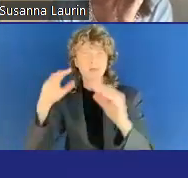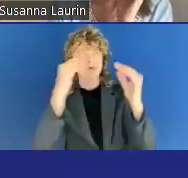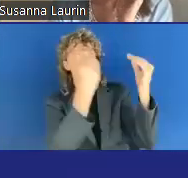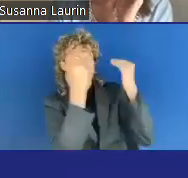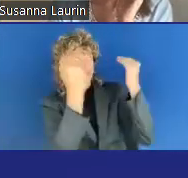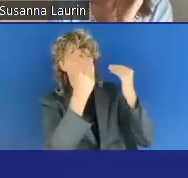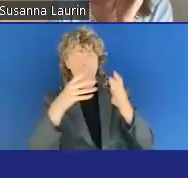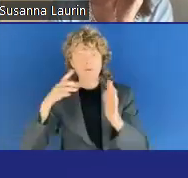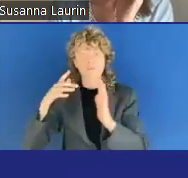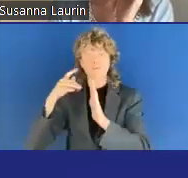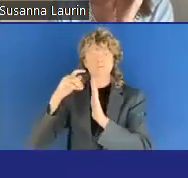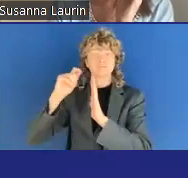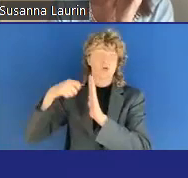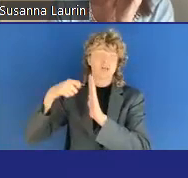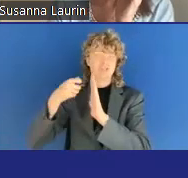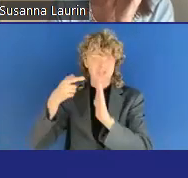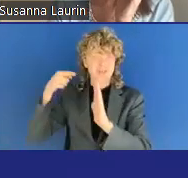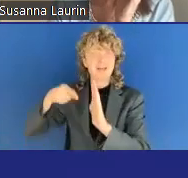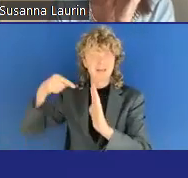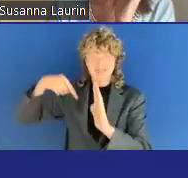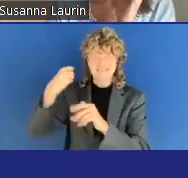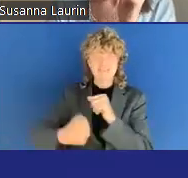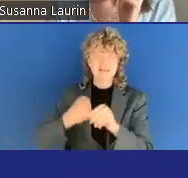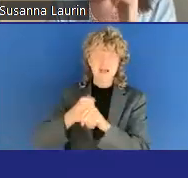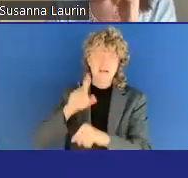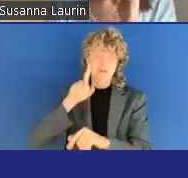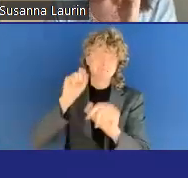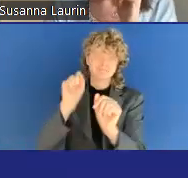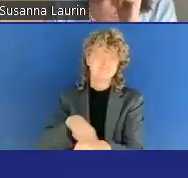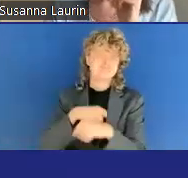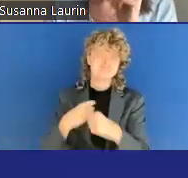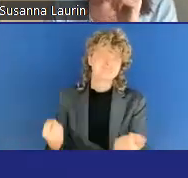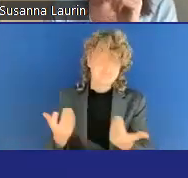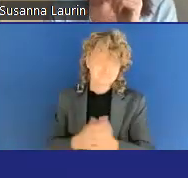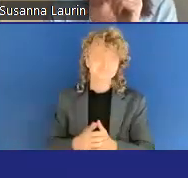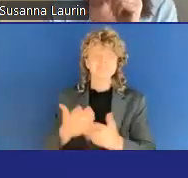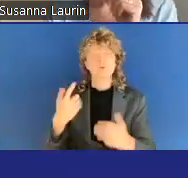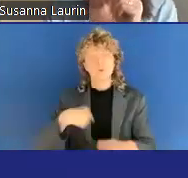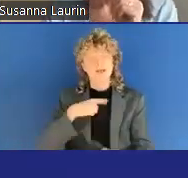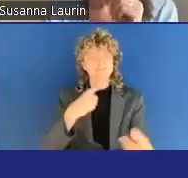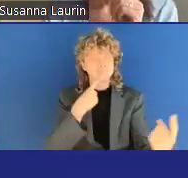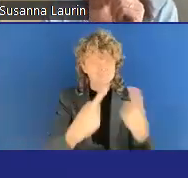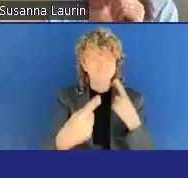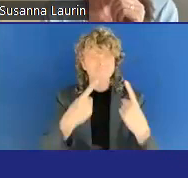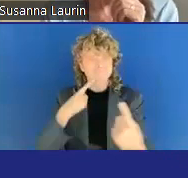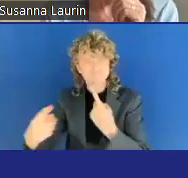we are always constantly in discussions with with these companies. The only other option would be to